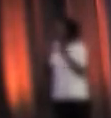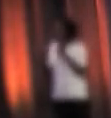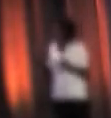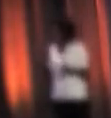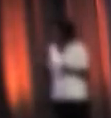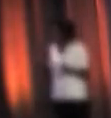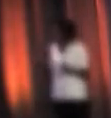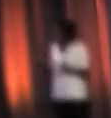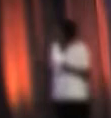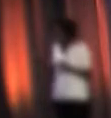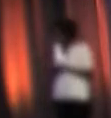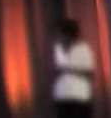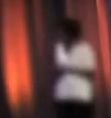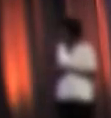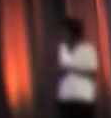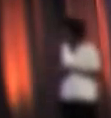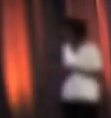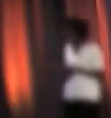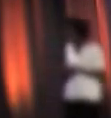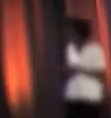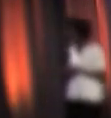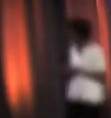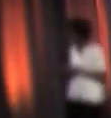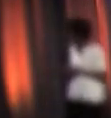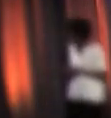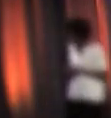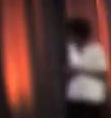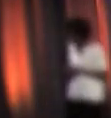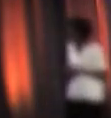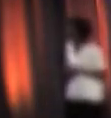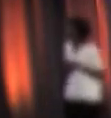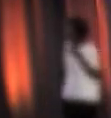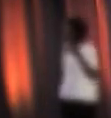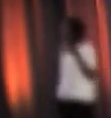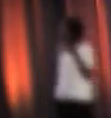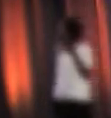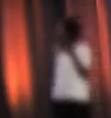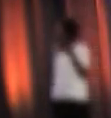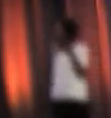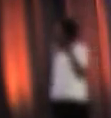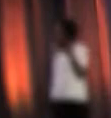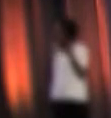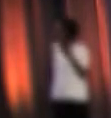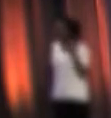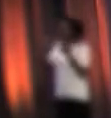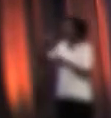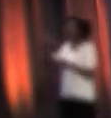Jodi Mattes Trust and how they have not only made an informed and compelling case for accessible design,